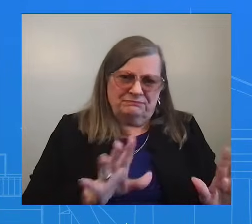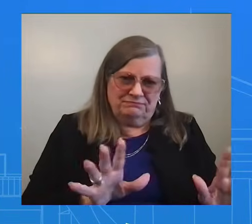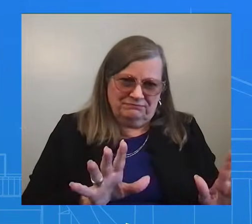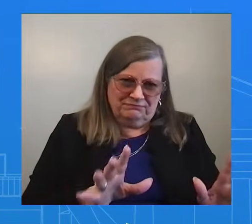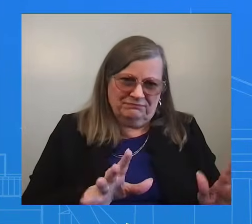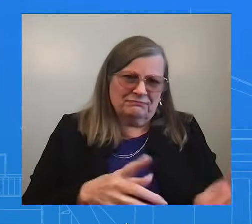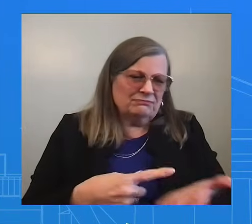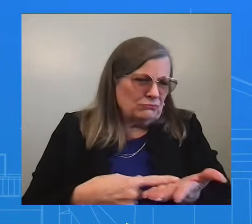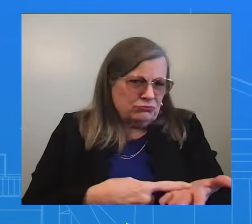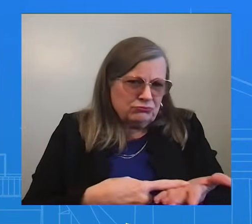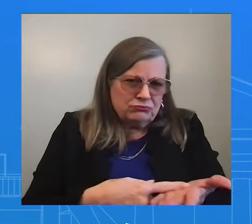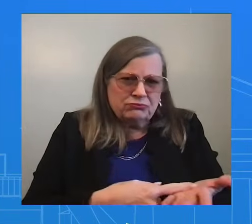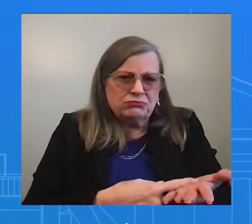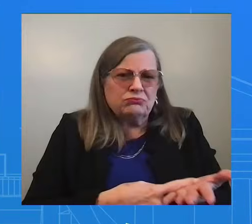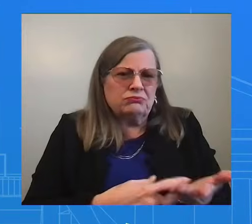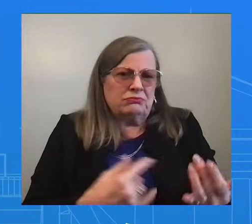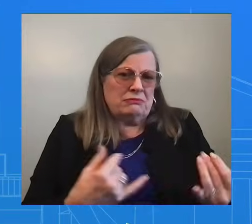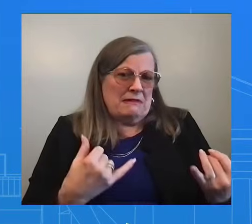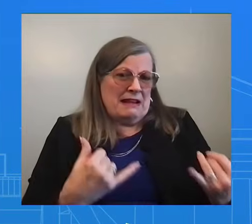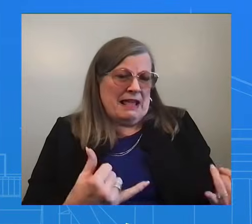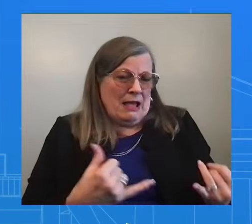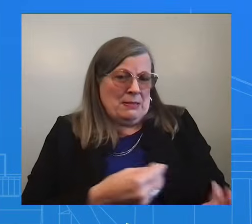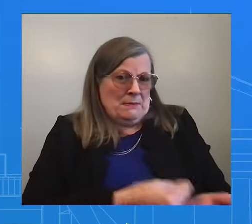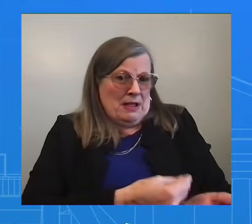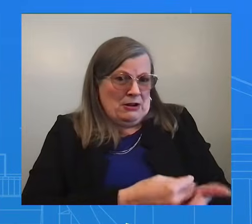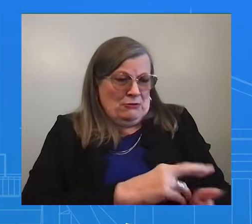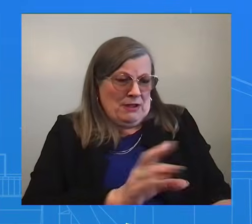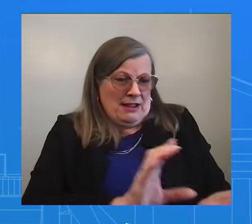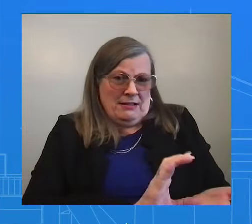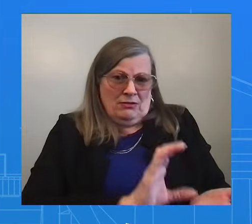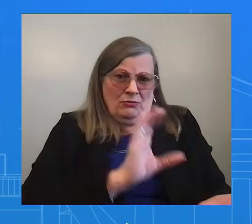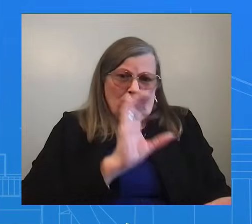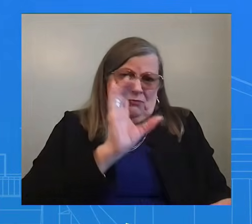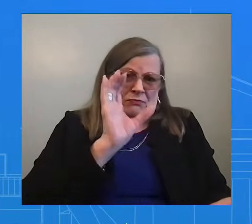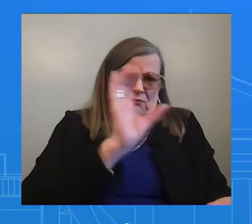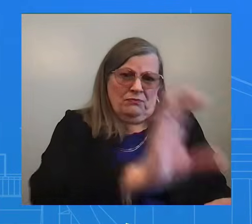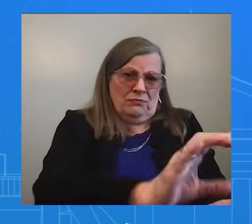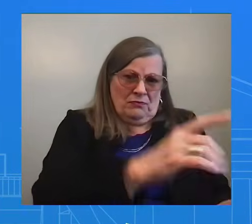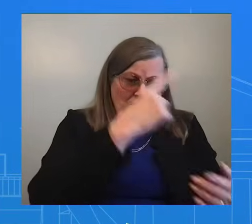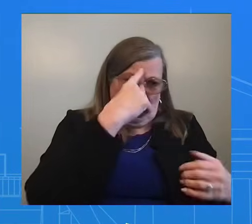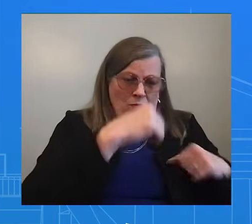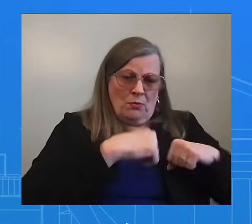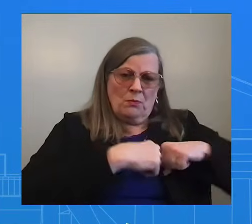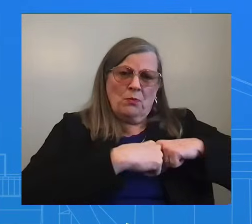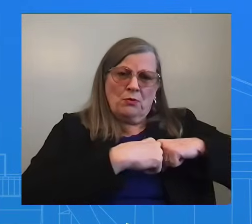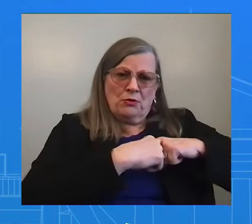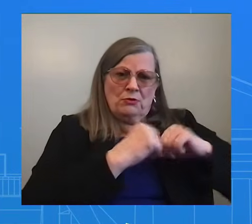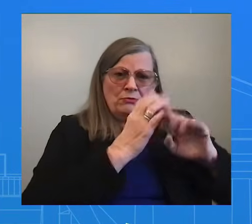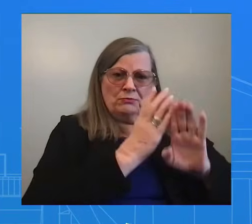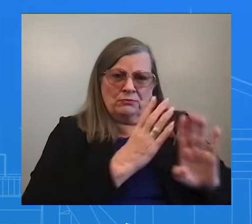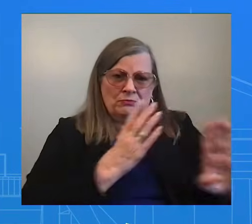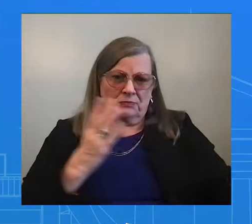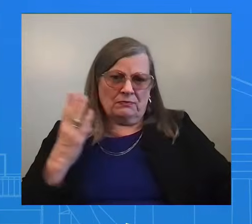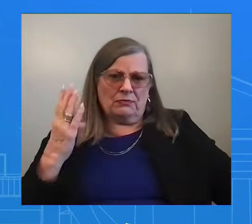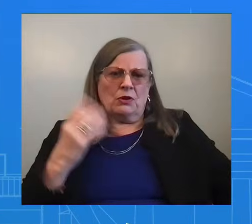to get that bipartisan agreement continues. And we encourage Congress to get to that as soon as possible, certainly, when they get back.